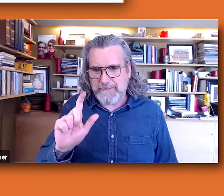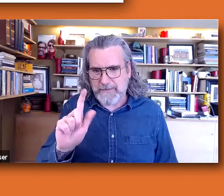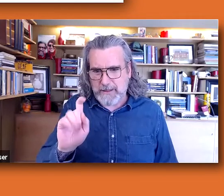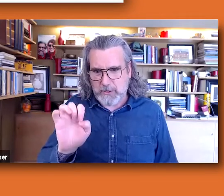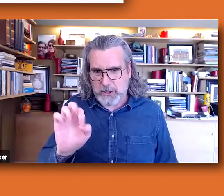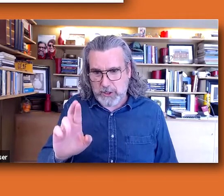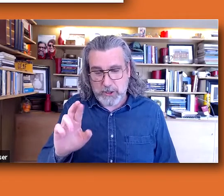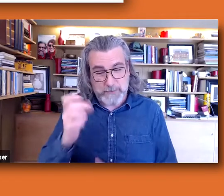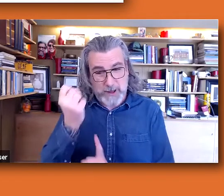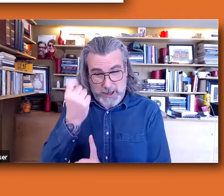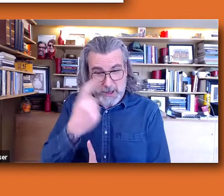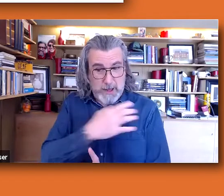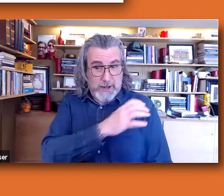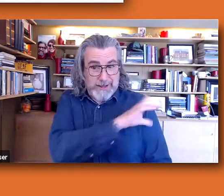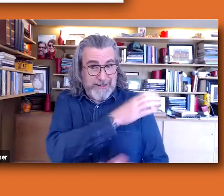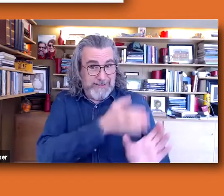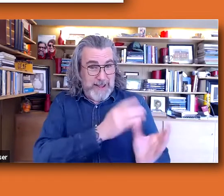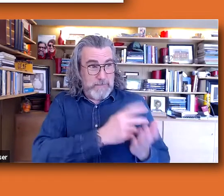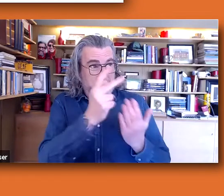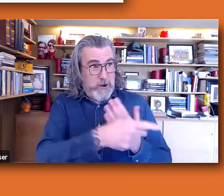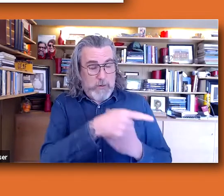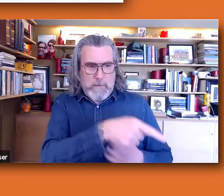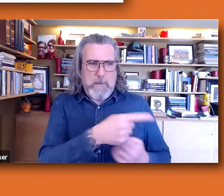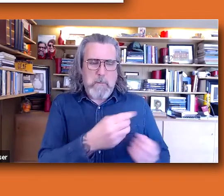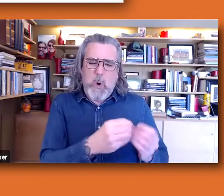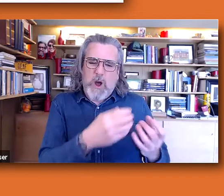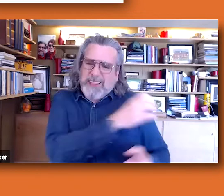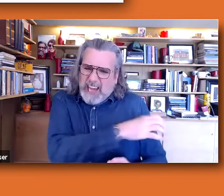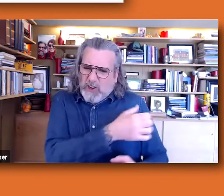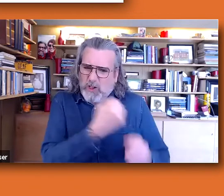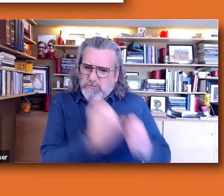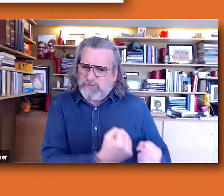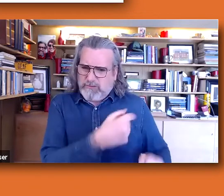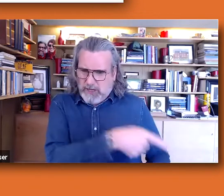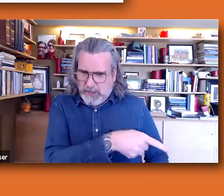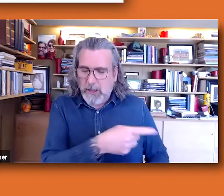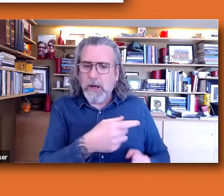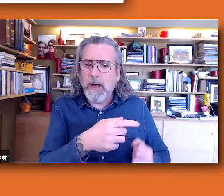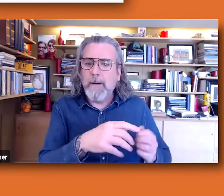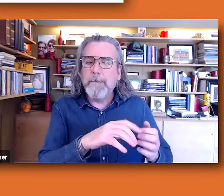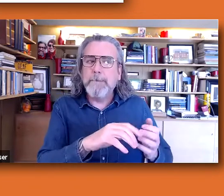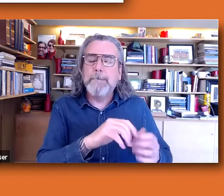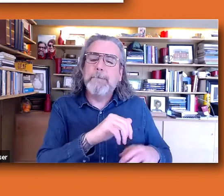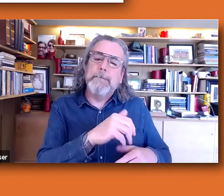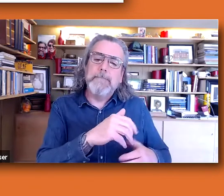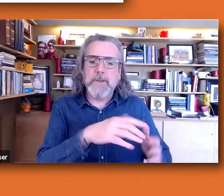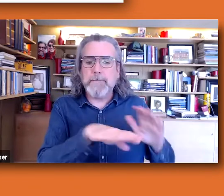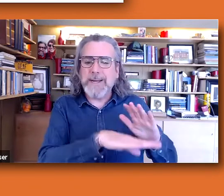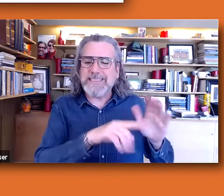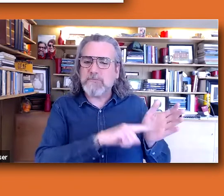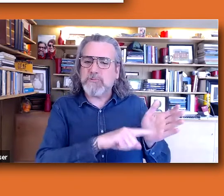named Daphne Bavelier. She worked in clinical settings